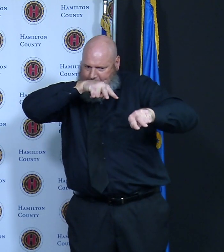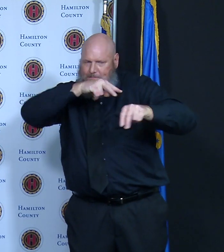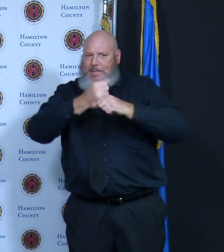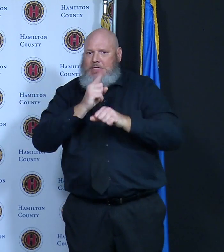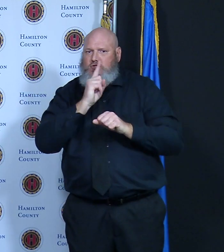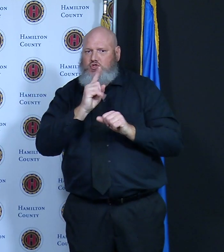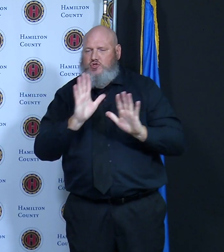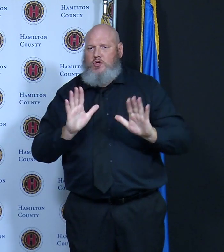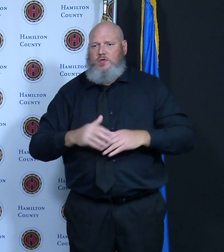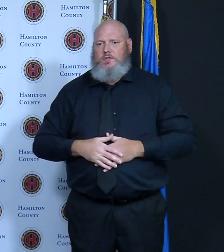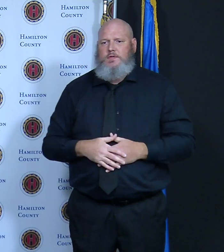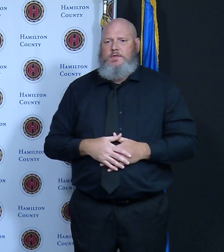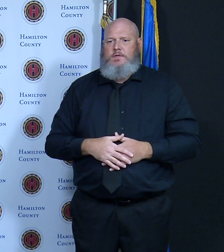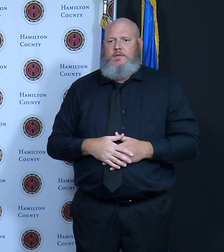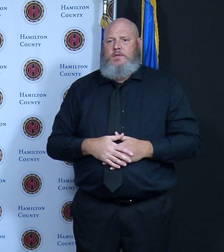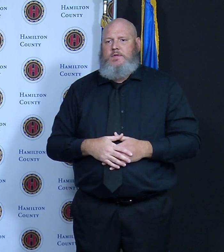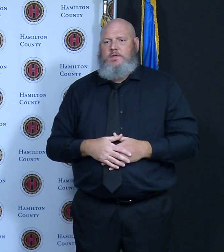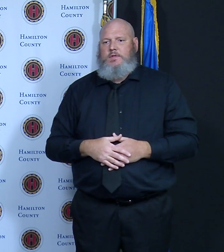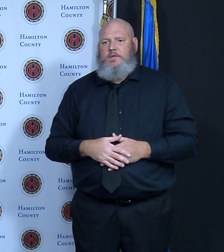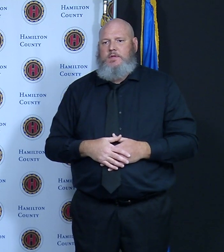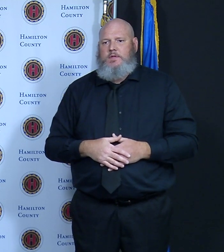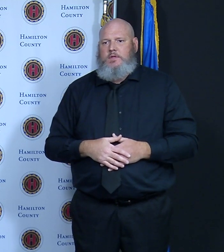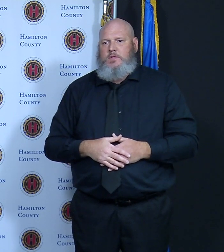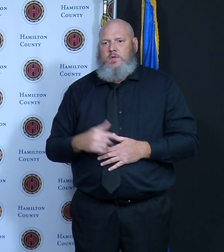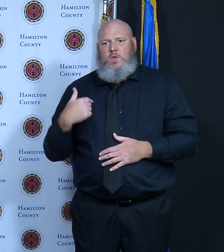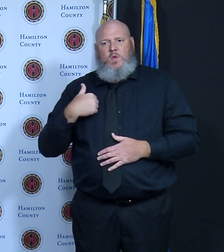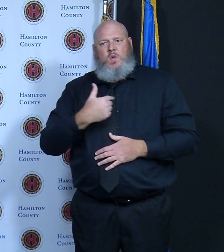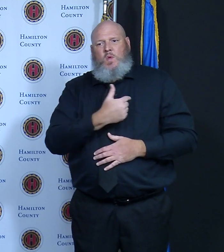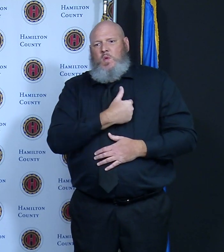capacity in this community because people haven't been following the advice